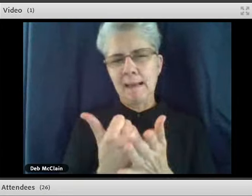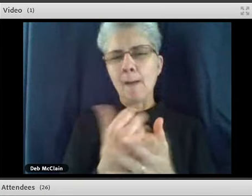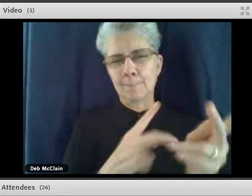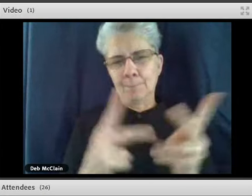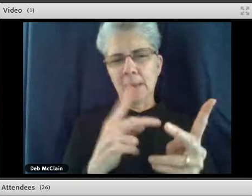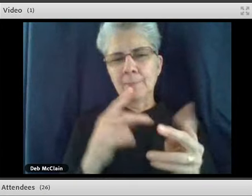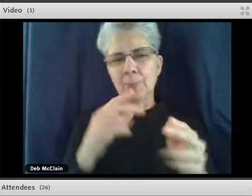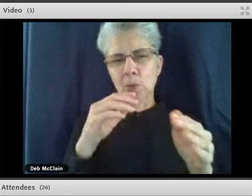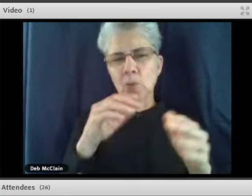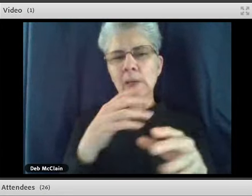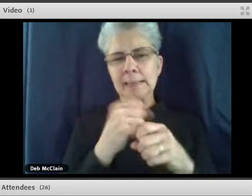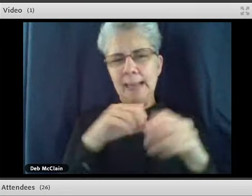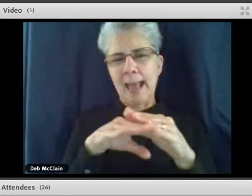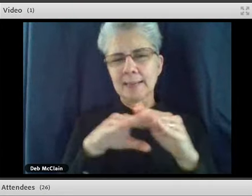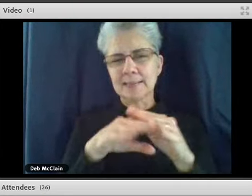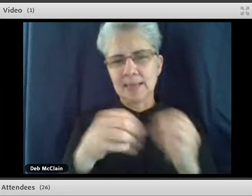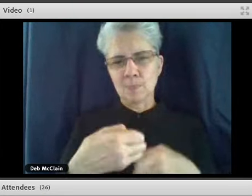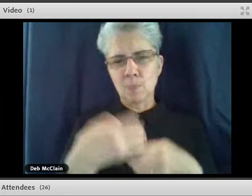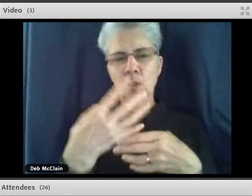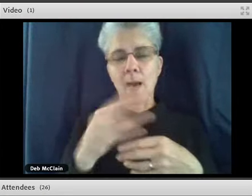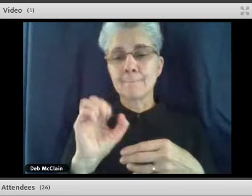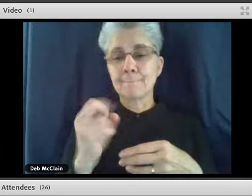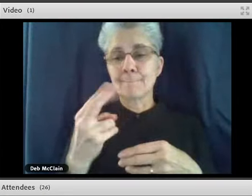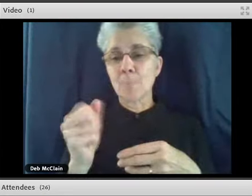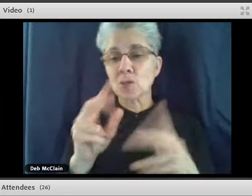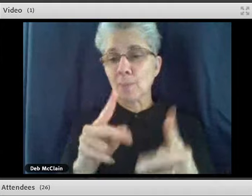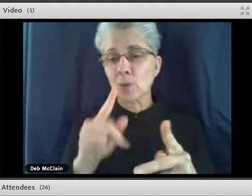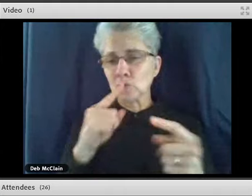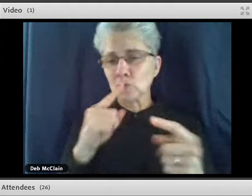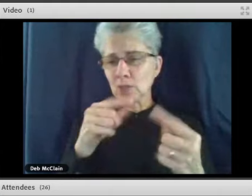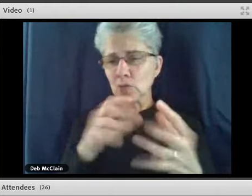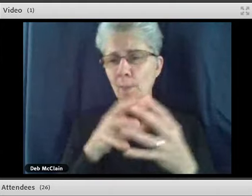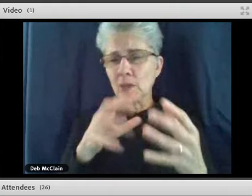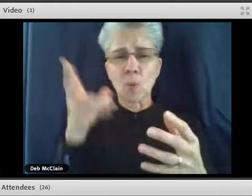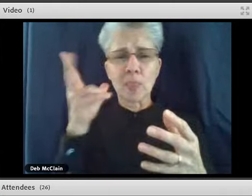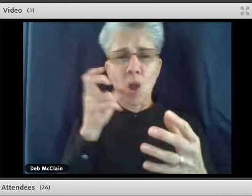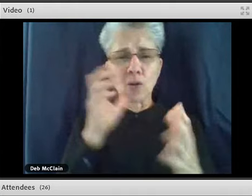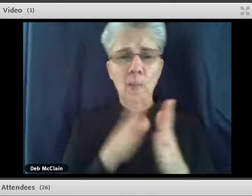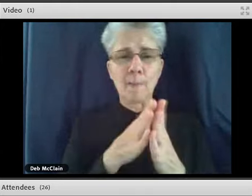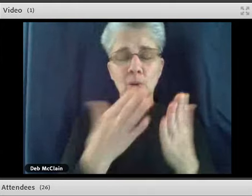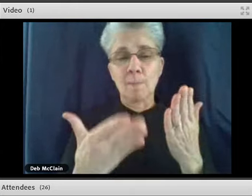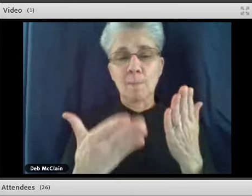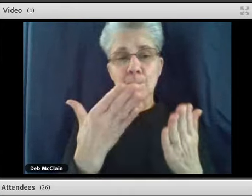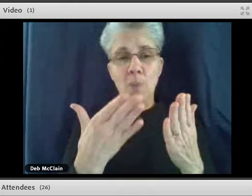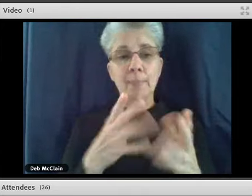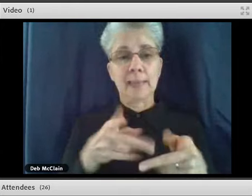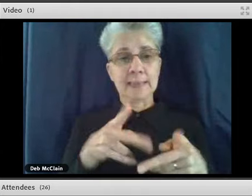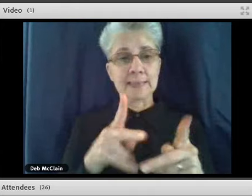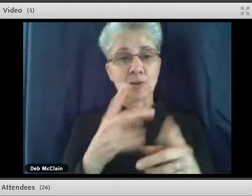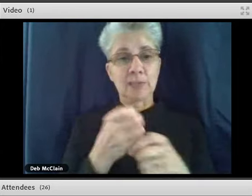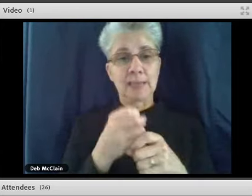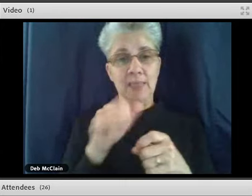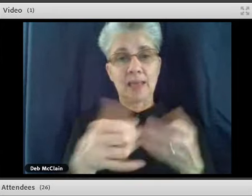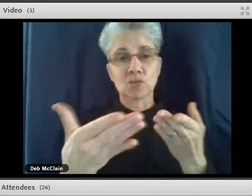They must have changed their name a while back. Again, you can help your patrons get access to that. So, Marsha, your patron who's struggling so much